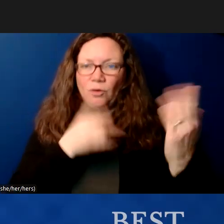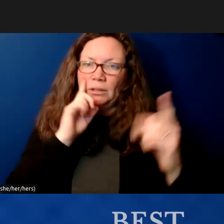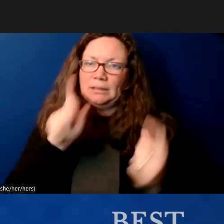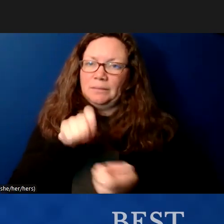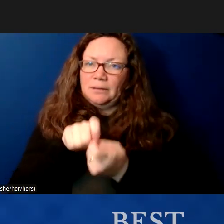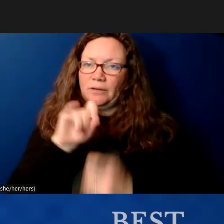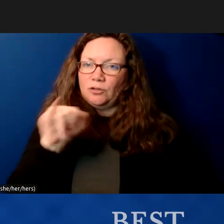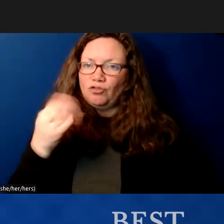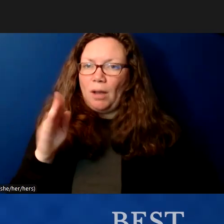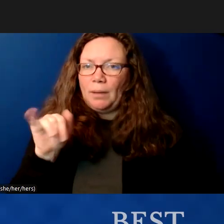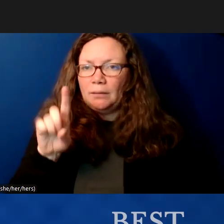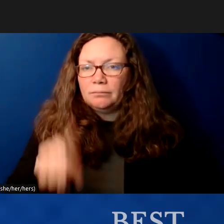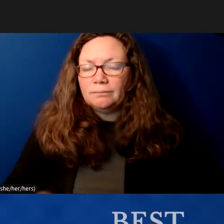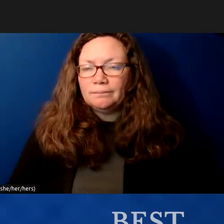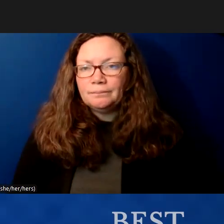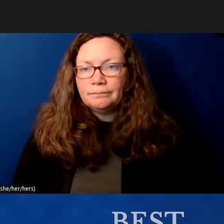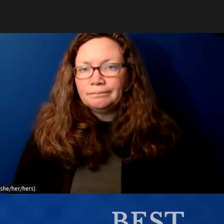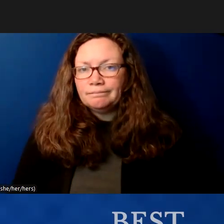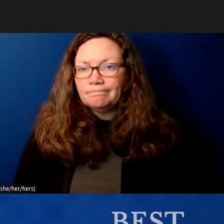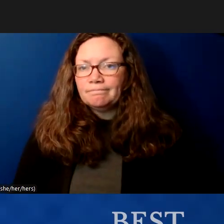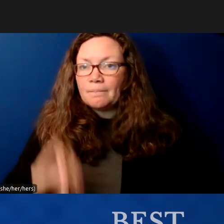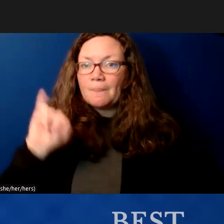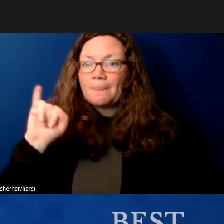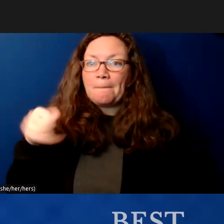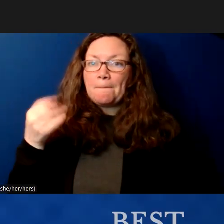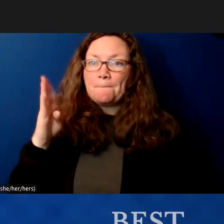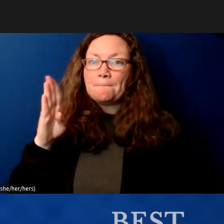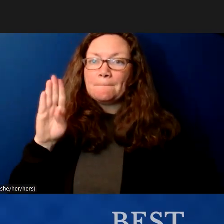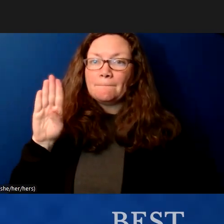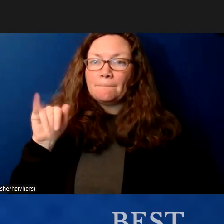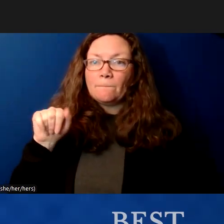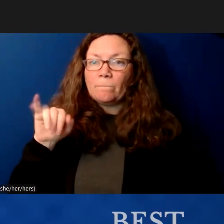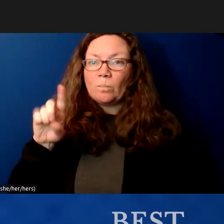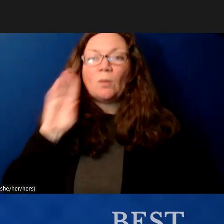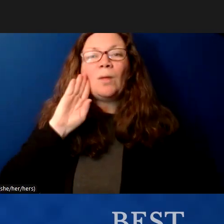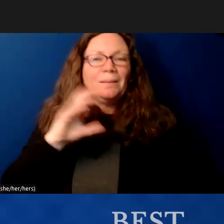And all the job IDs as usual, are going to be posted in our DMs, just like they were in Mars.